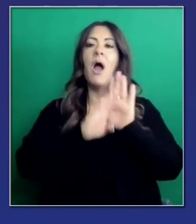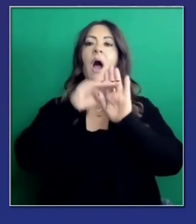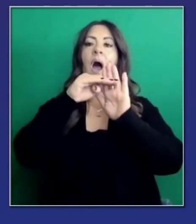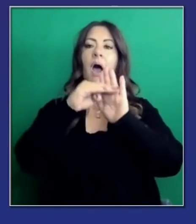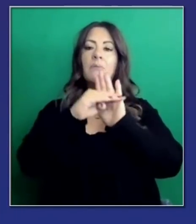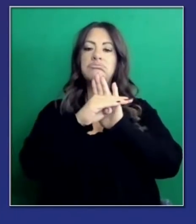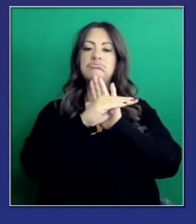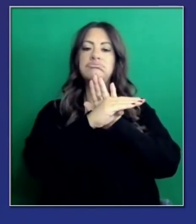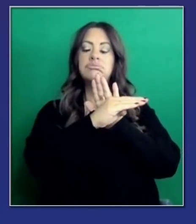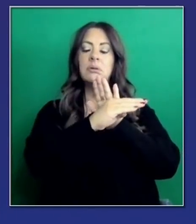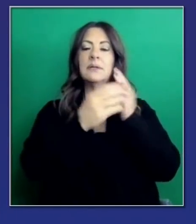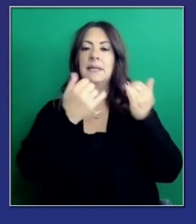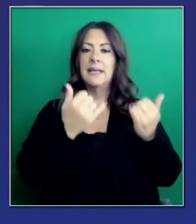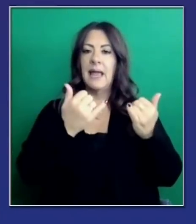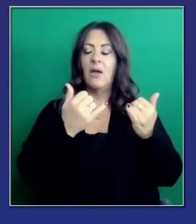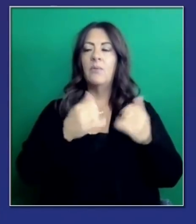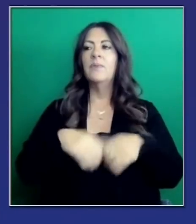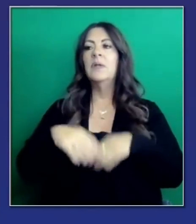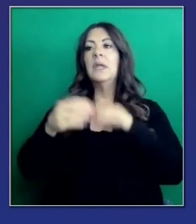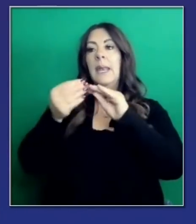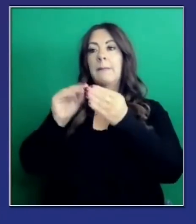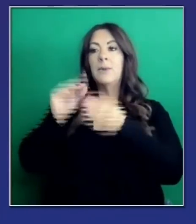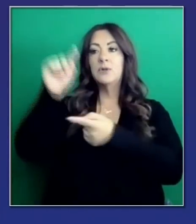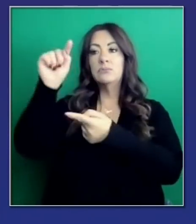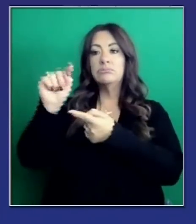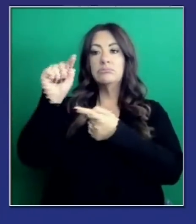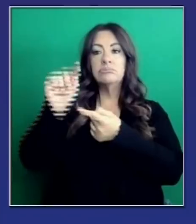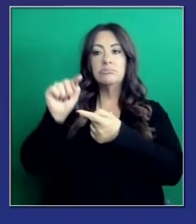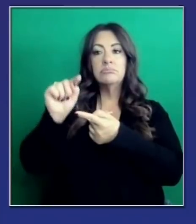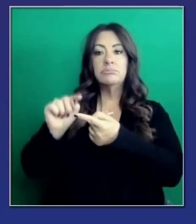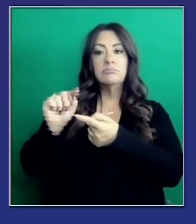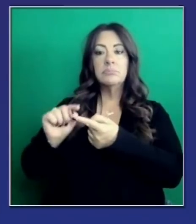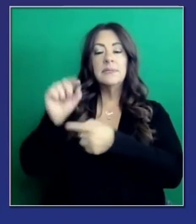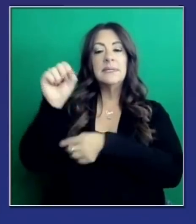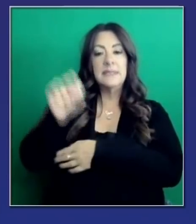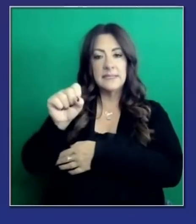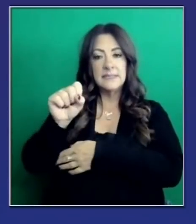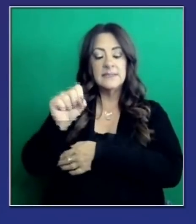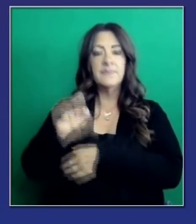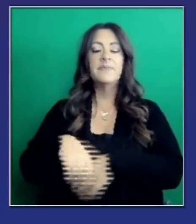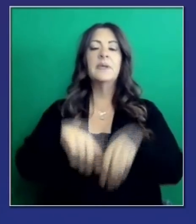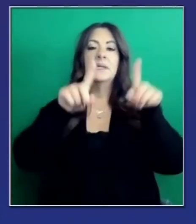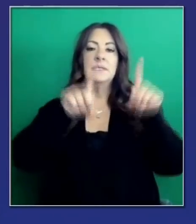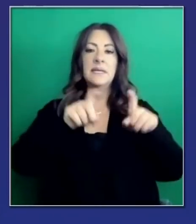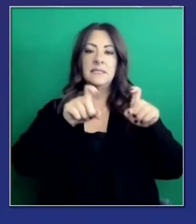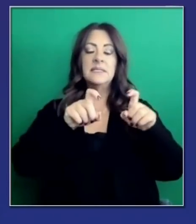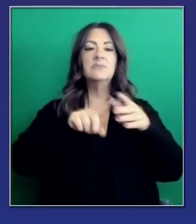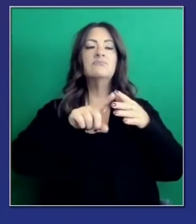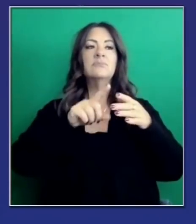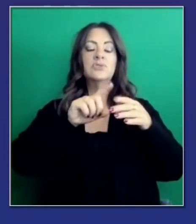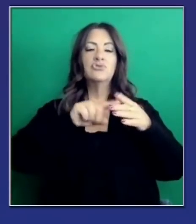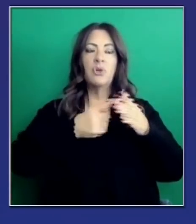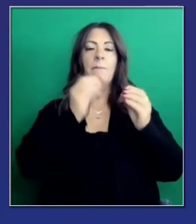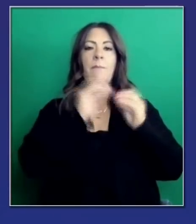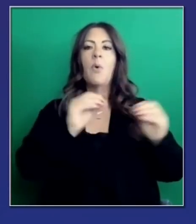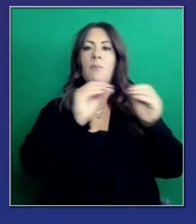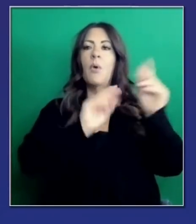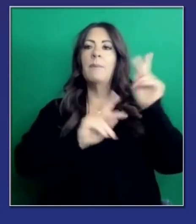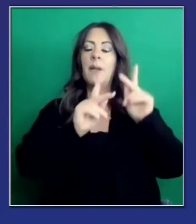IT IS IN THAT RESPECT THAT WE ARE NOT OUT OF THE WOODS. WE ARE SEEING A FLATTENING OF THE CURVE. EVERYTHING THAT IS UP IS UP AND EVERYTHING THAT IS